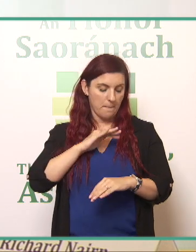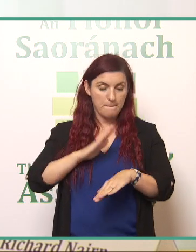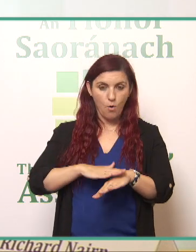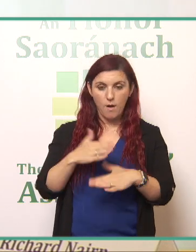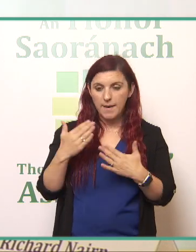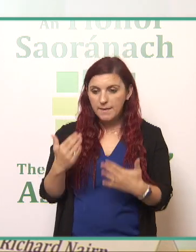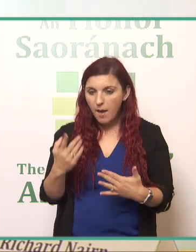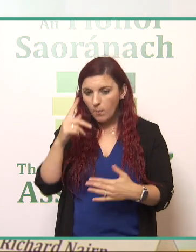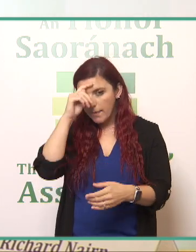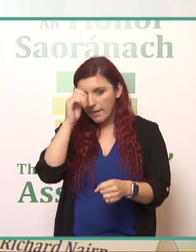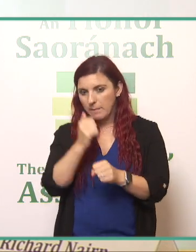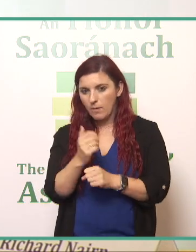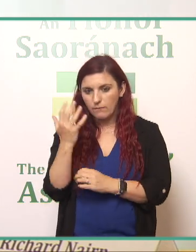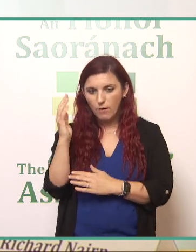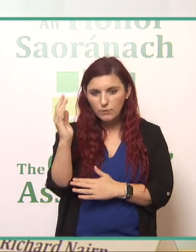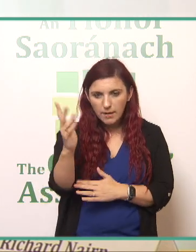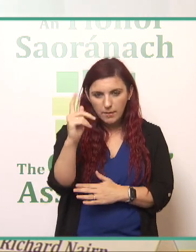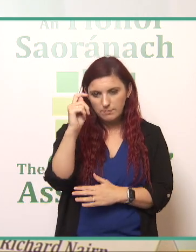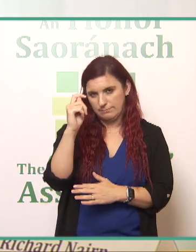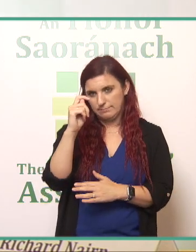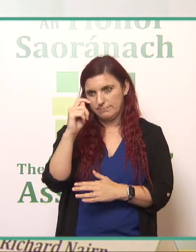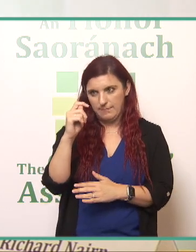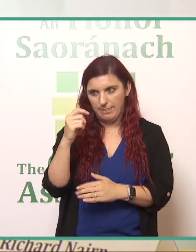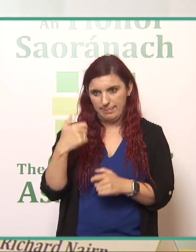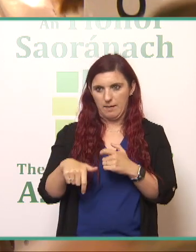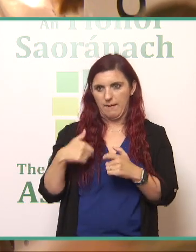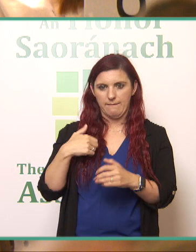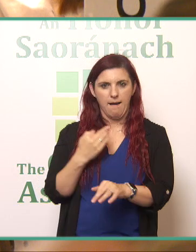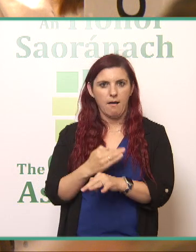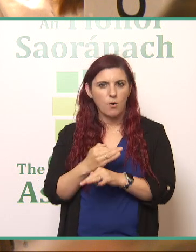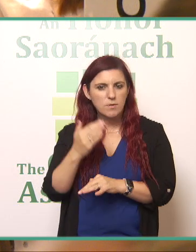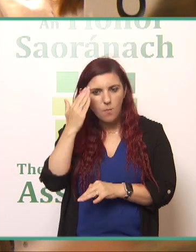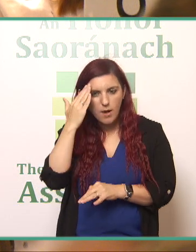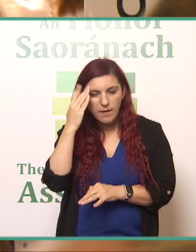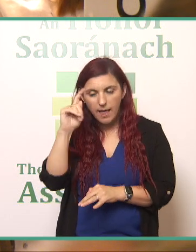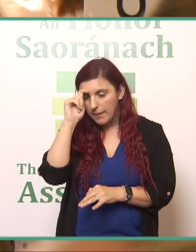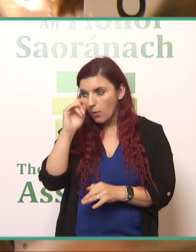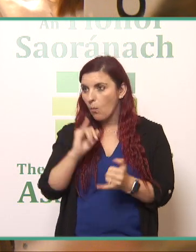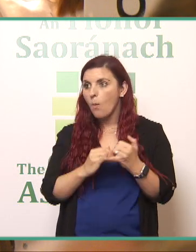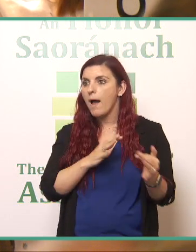of certain things particularly inclined in carbon, and he would have been aware of and I'm pretty sure whoever comes after me, you know